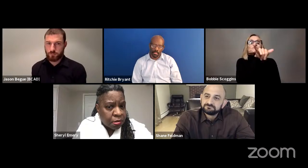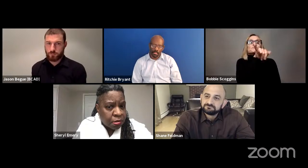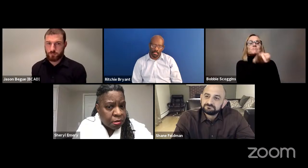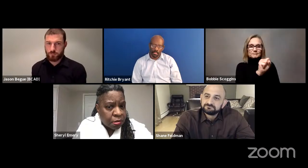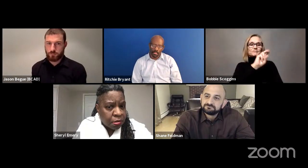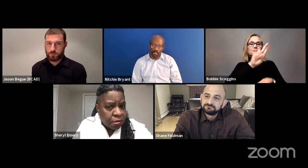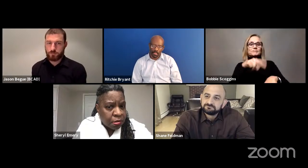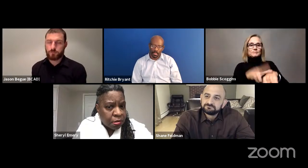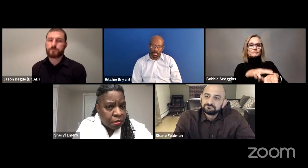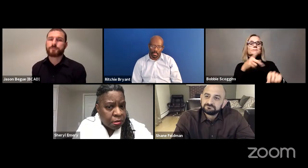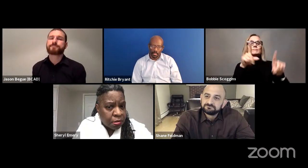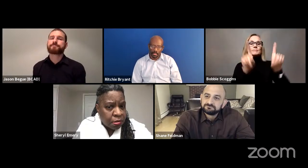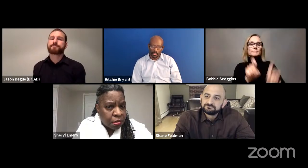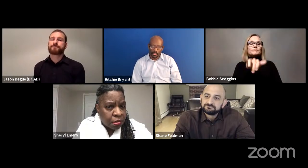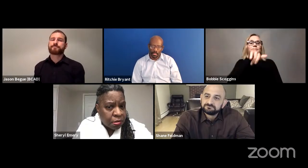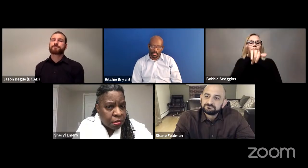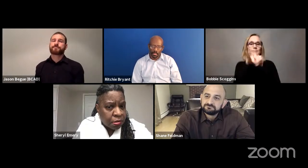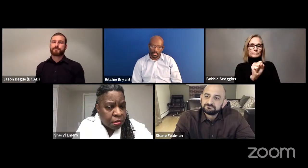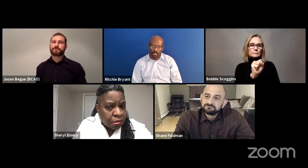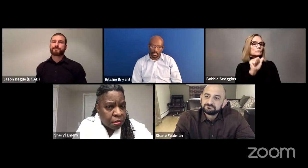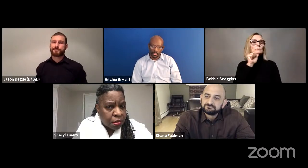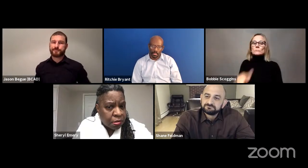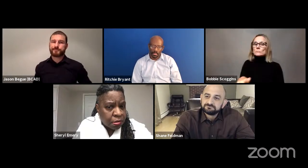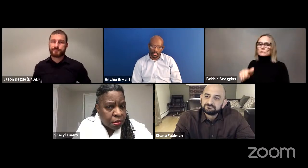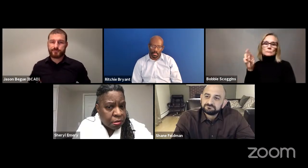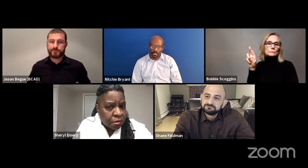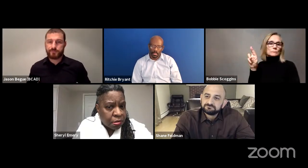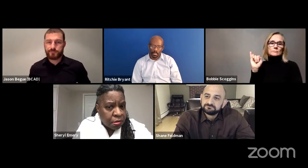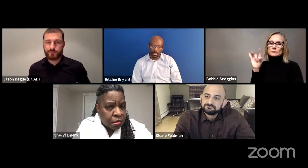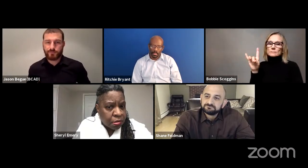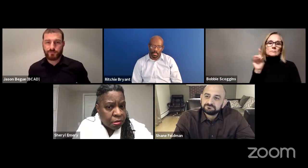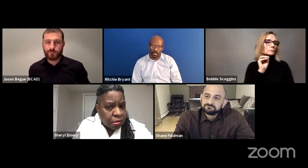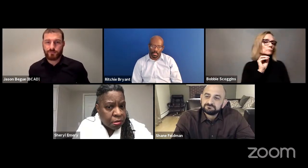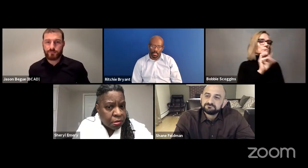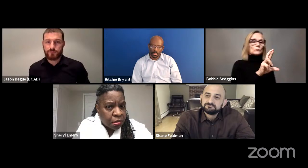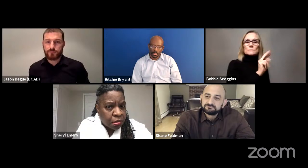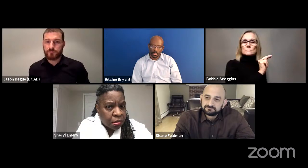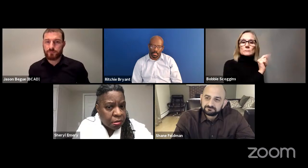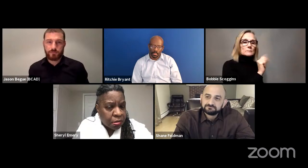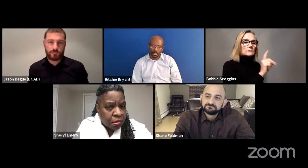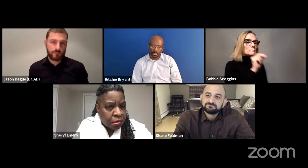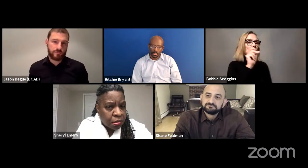of Interpreters, they make the determination of what is a national standard, be it not